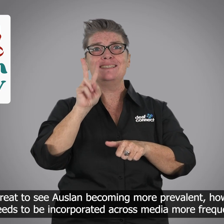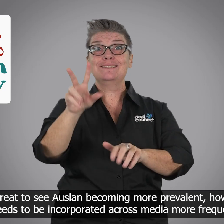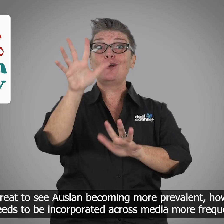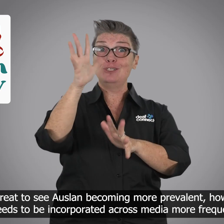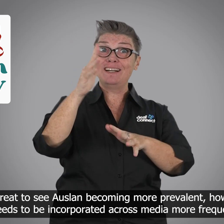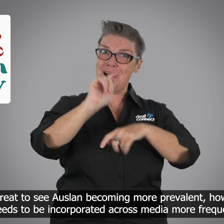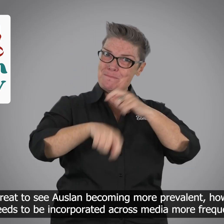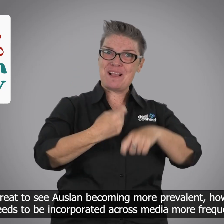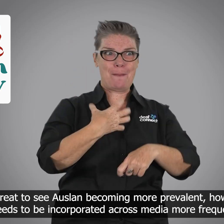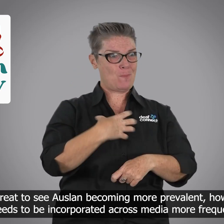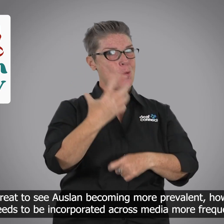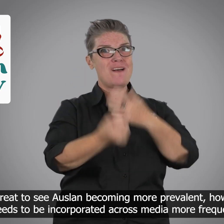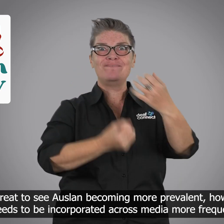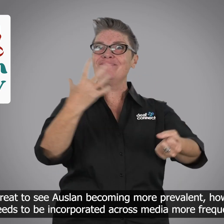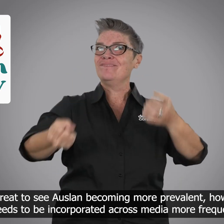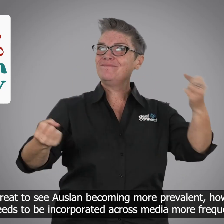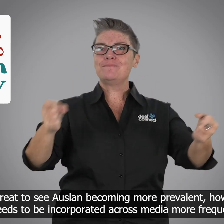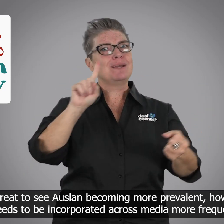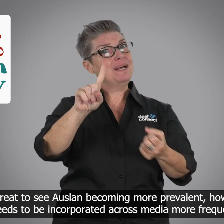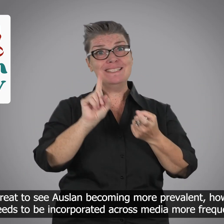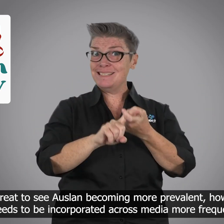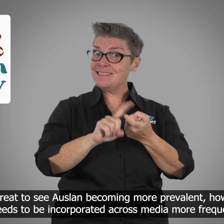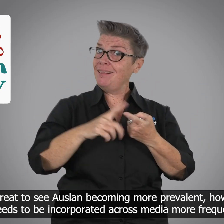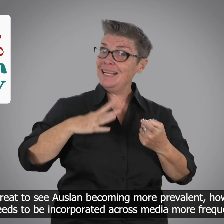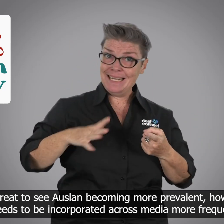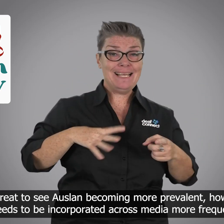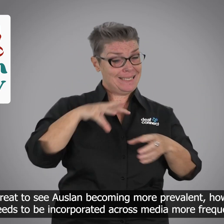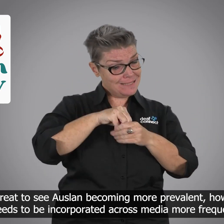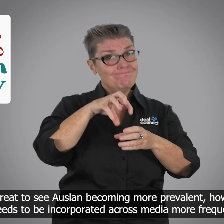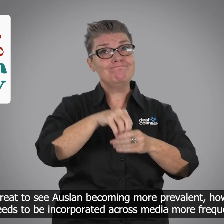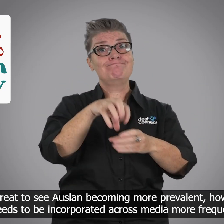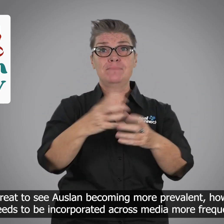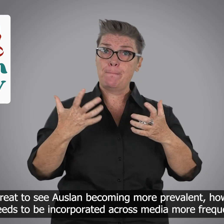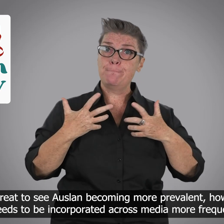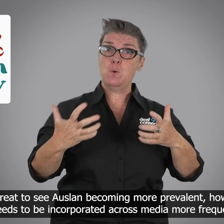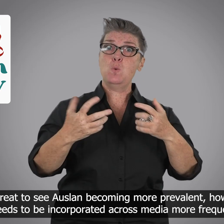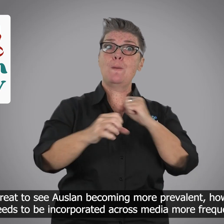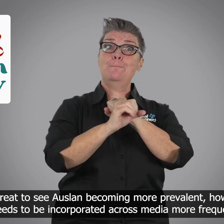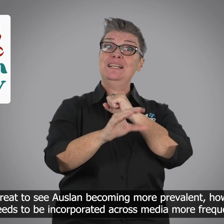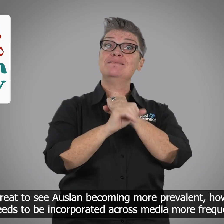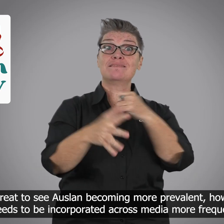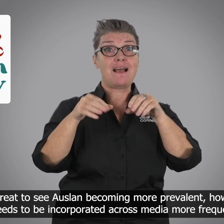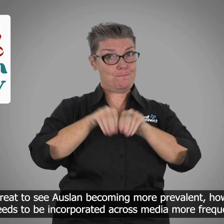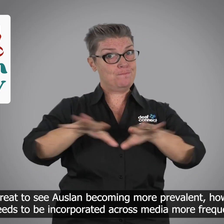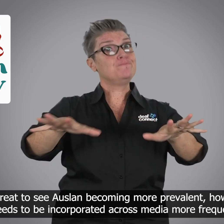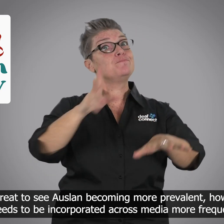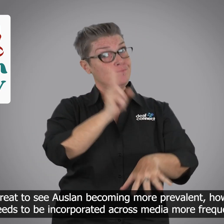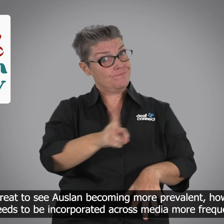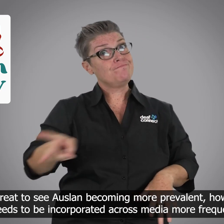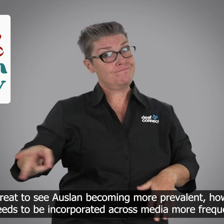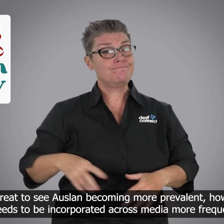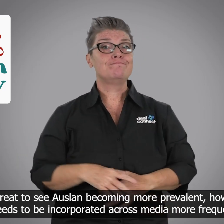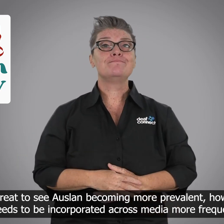it's great to see Auslan becoming more prevalent, however, it needs to be incorporated across media more frequently.